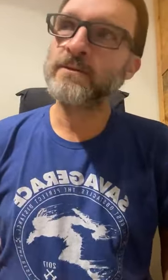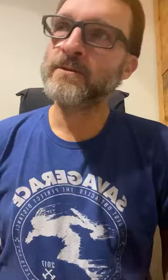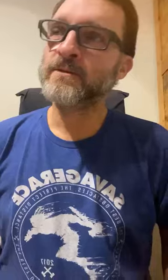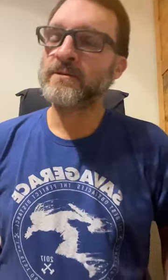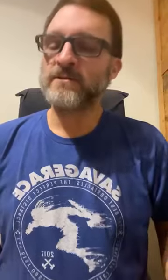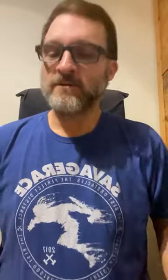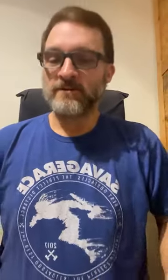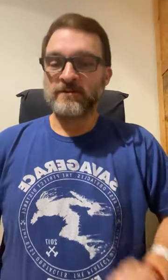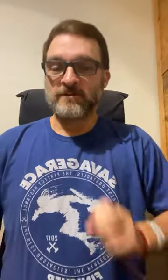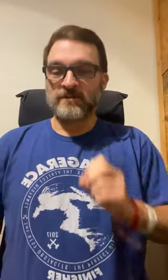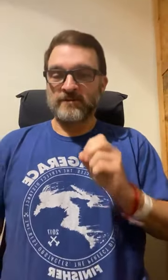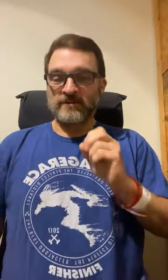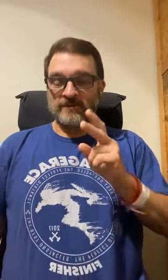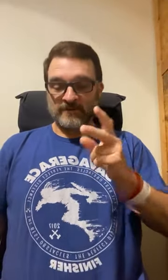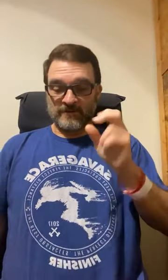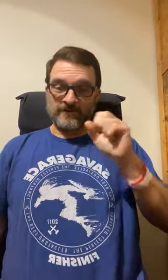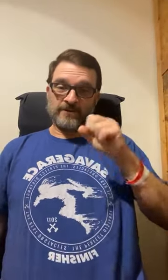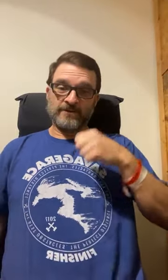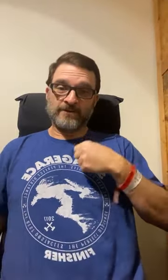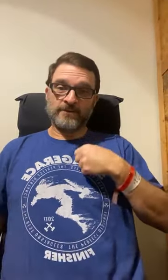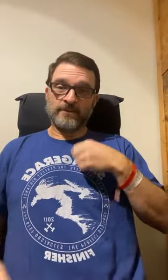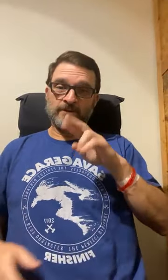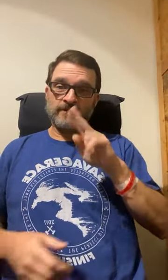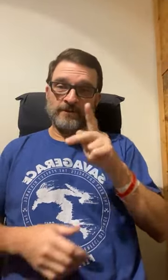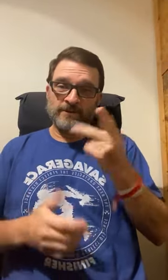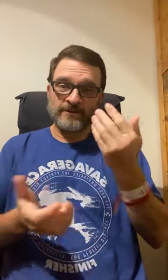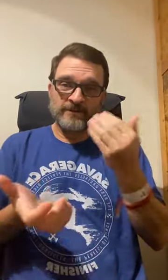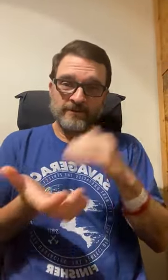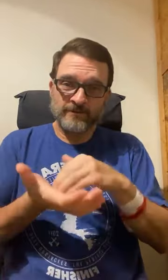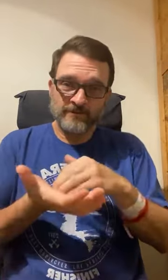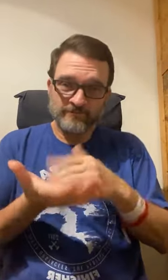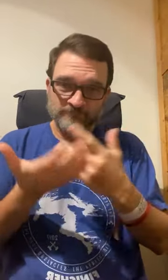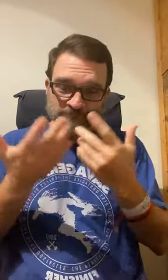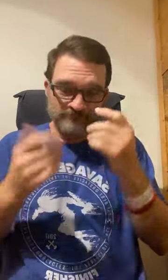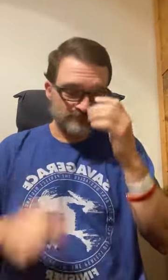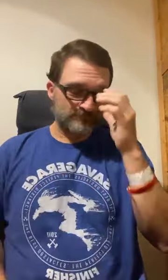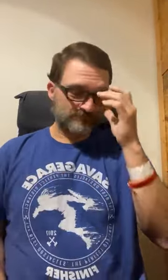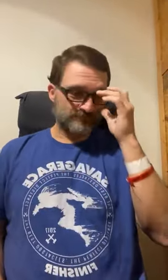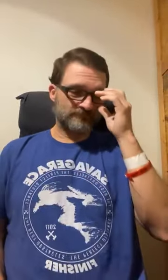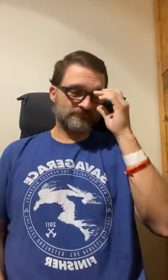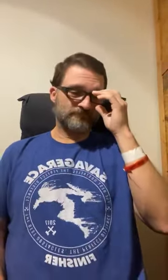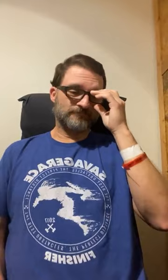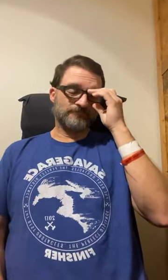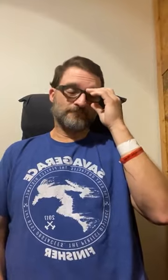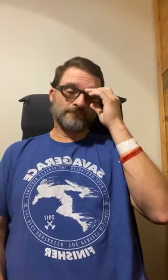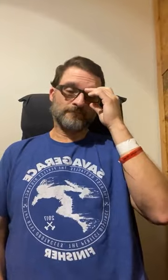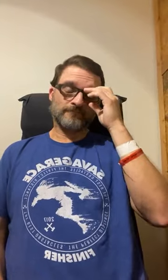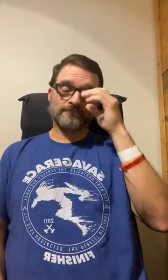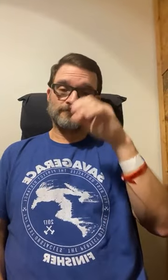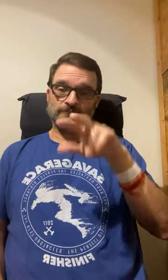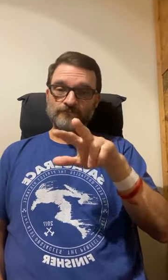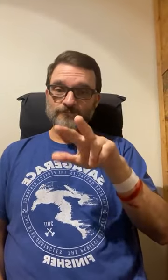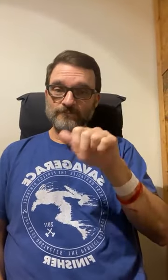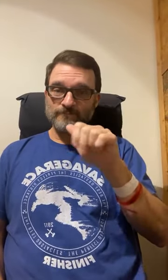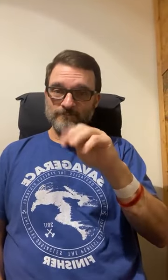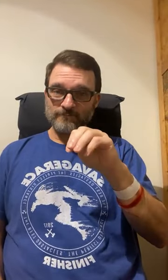Ok Yes I'm up again.